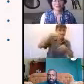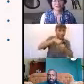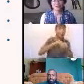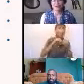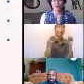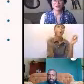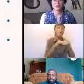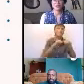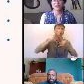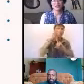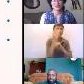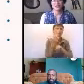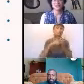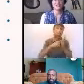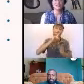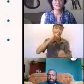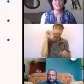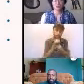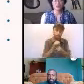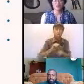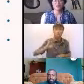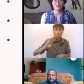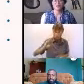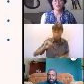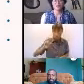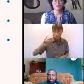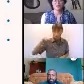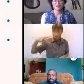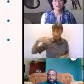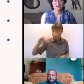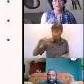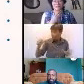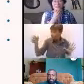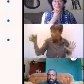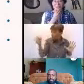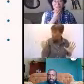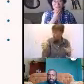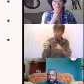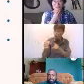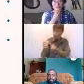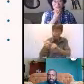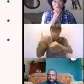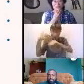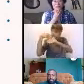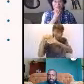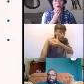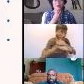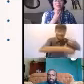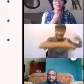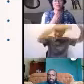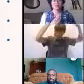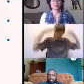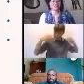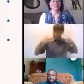can feel welcome in that culture, and in your workspace, otherwise, you may be harming someone.